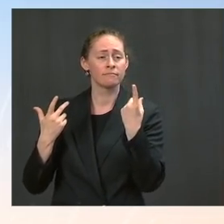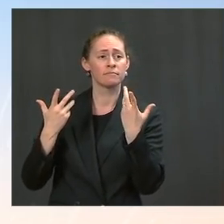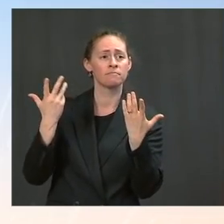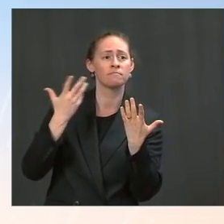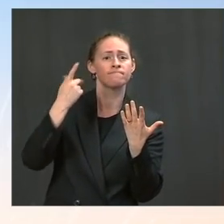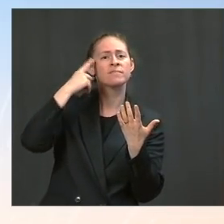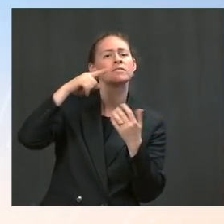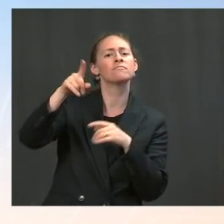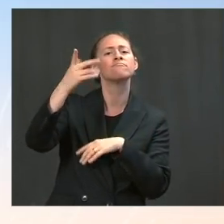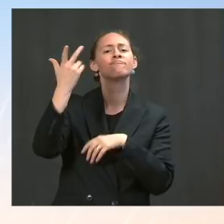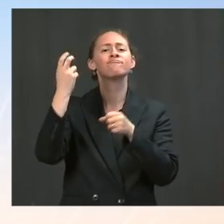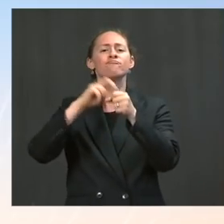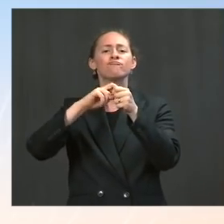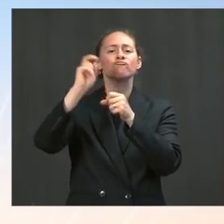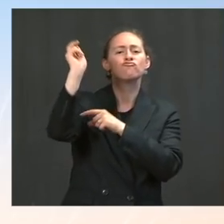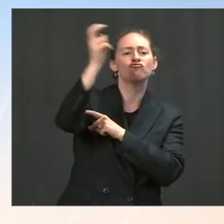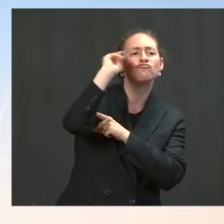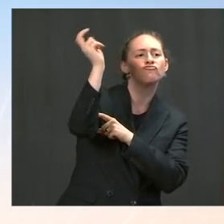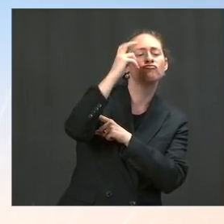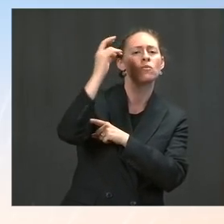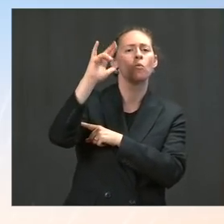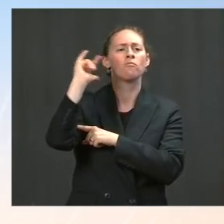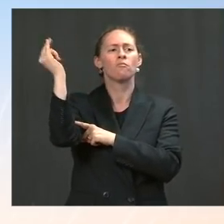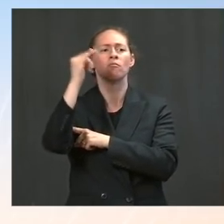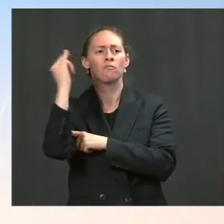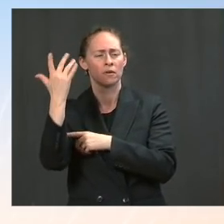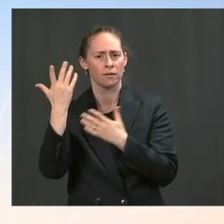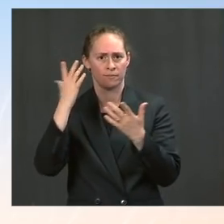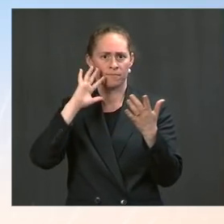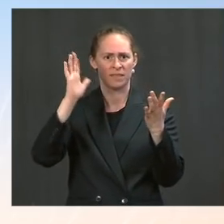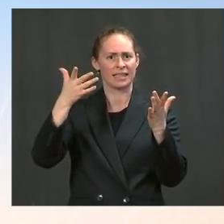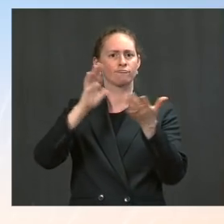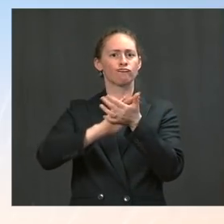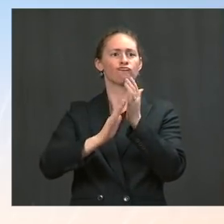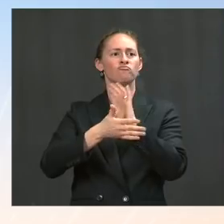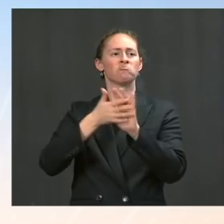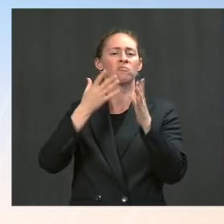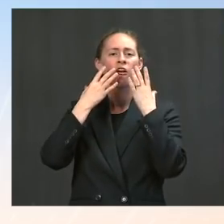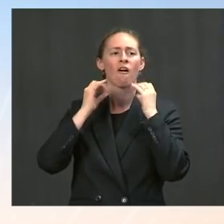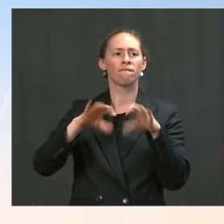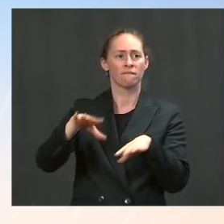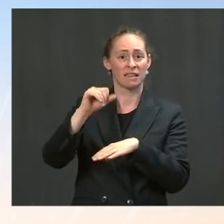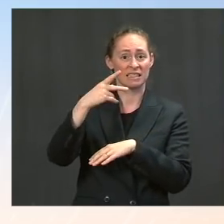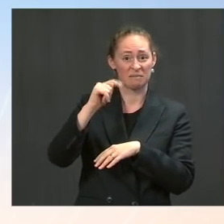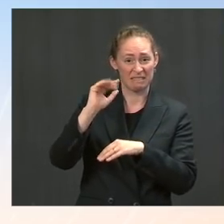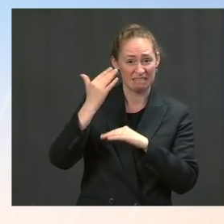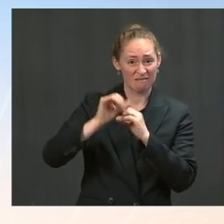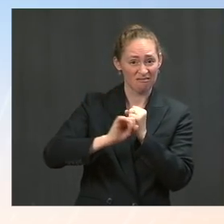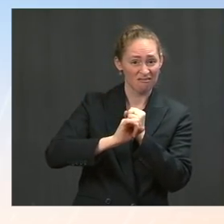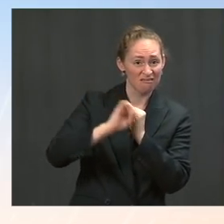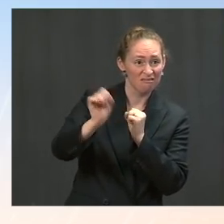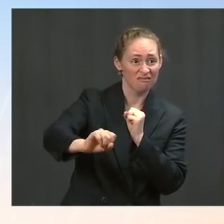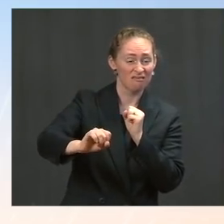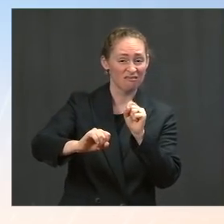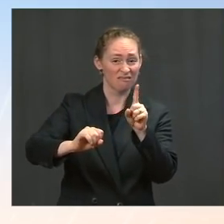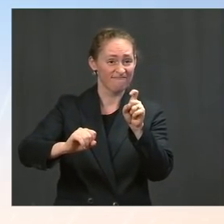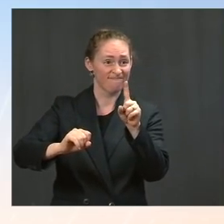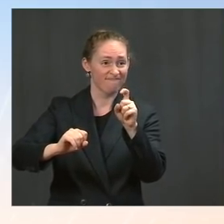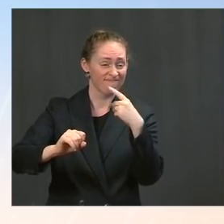We're seeing some health officials say that they want to extend it even now. Ms. Psaki: Well, he's going to lean into the advice